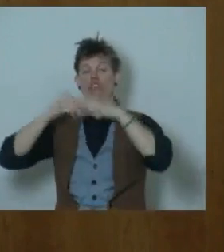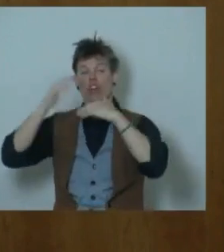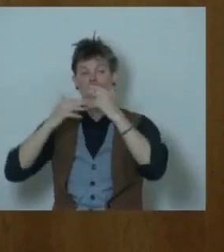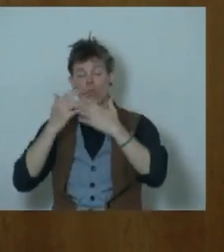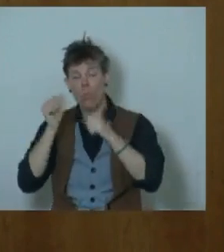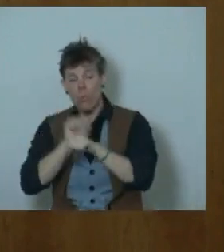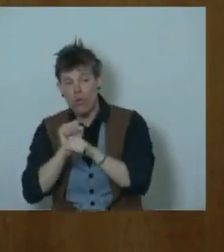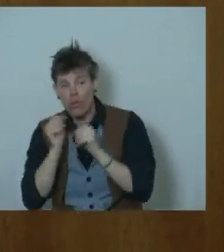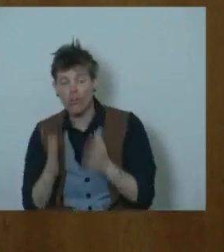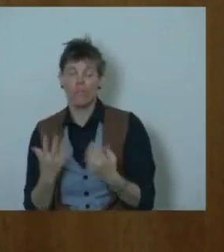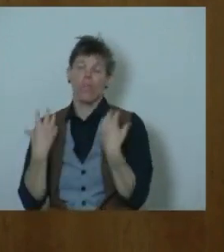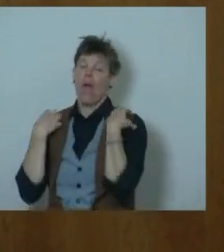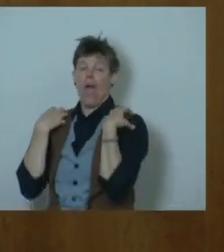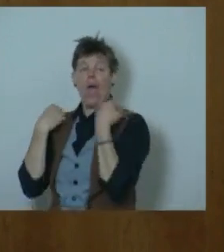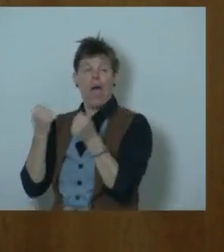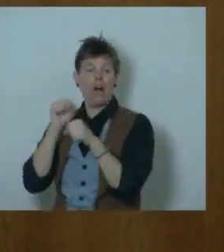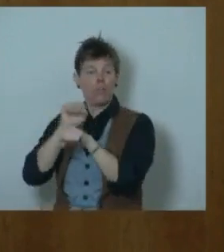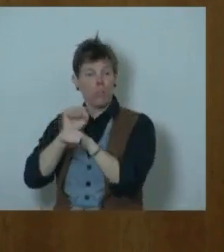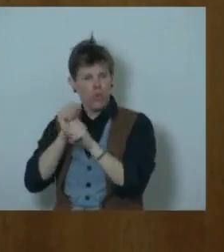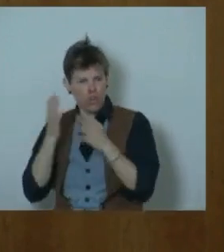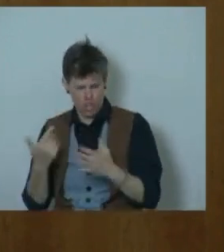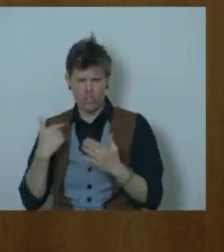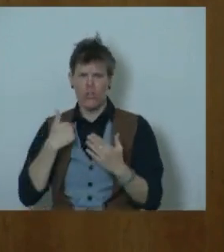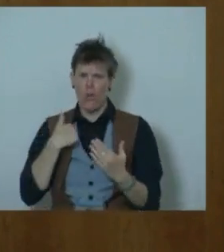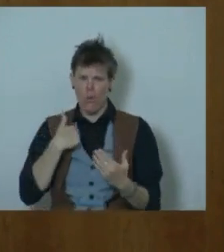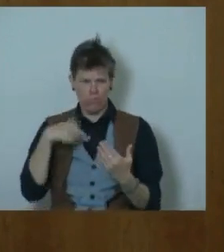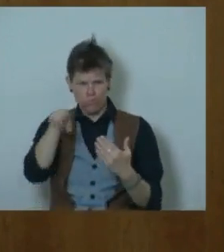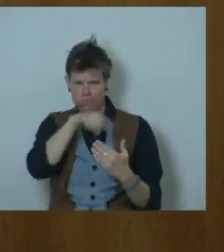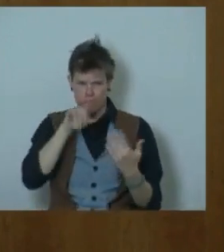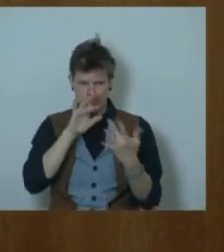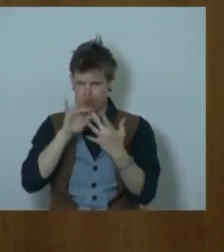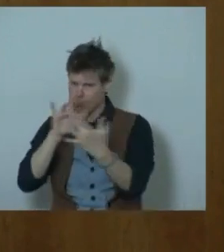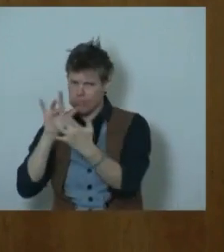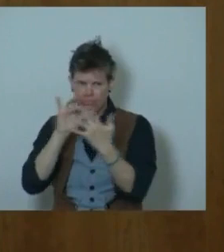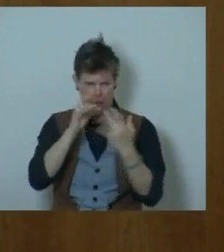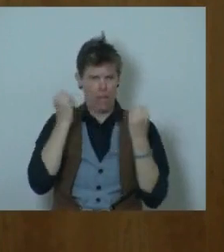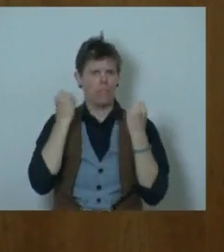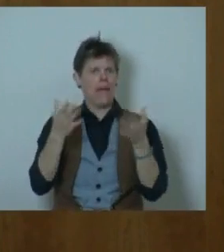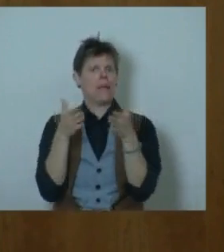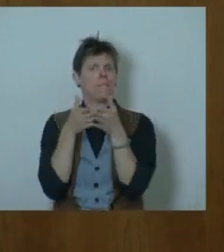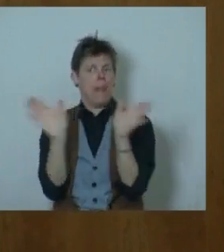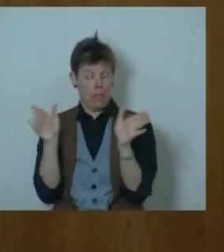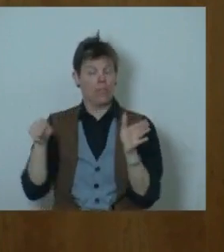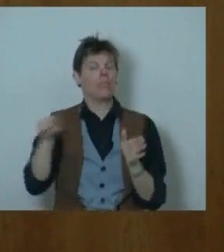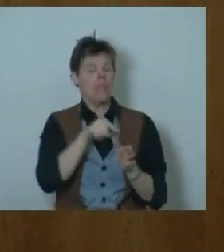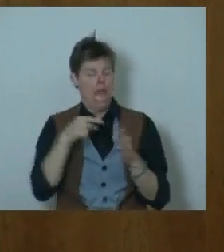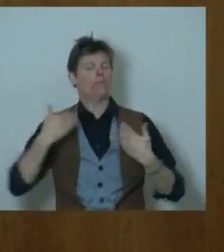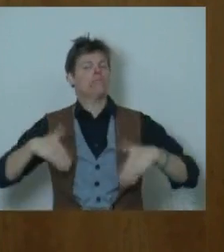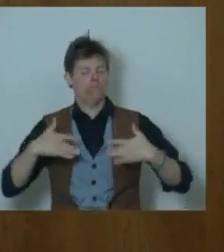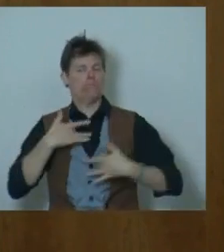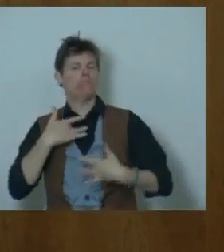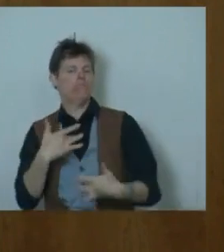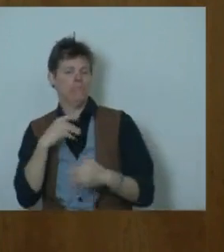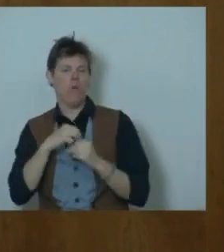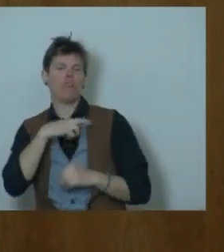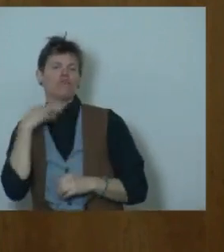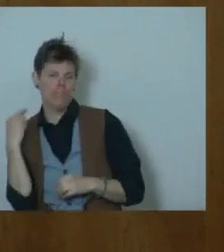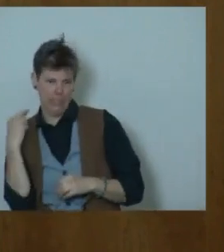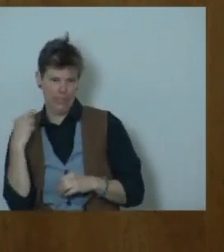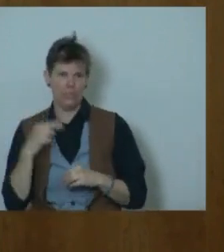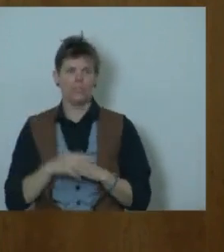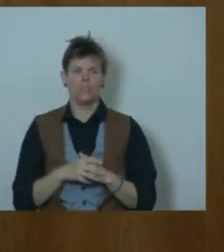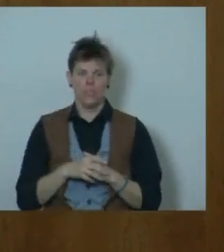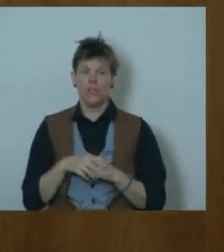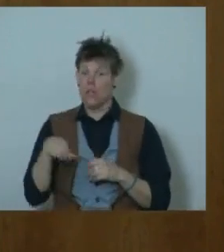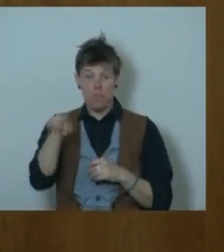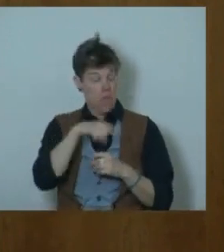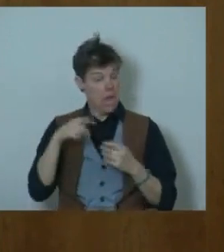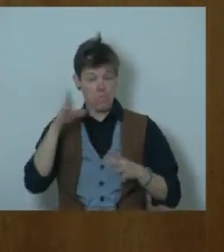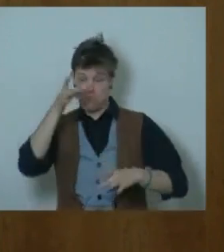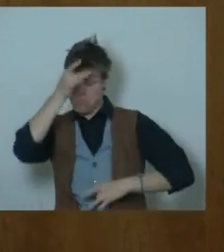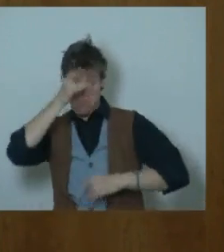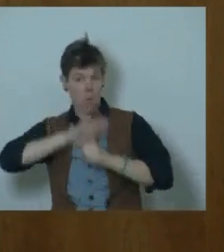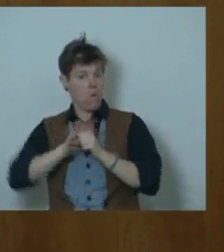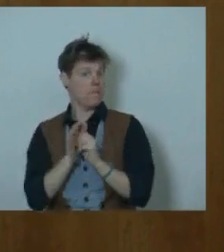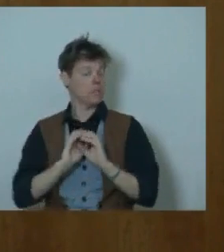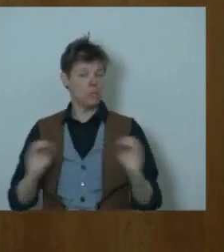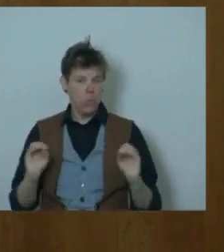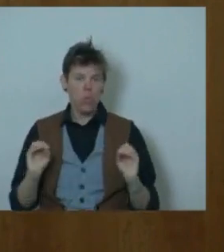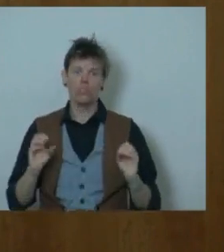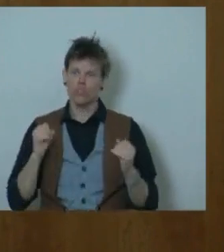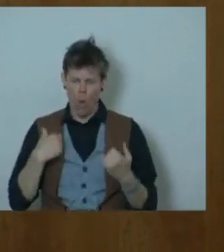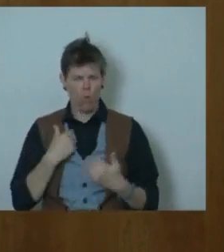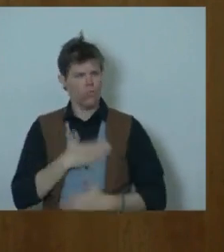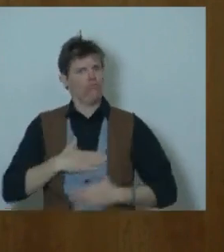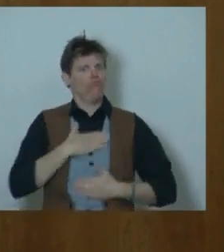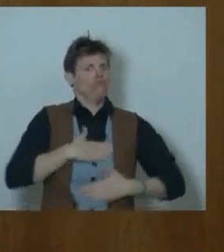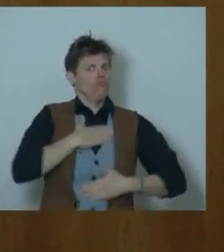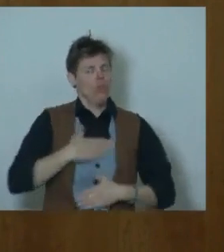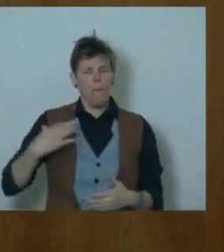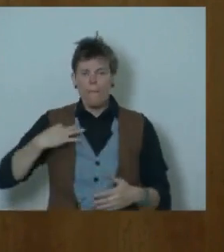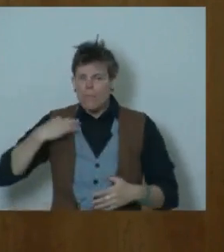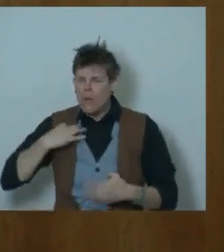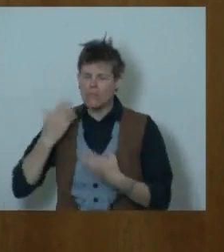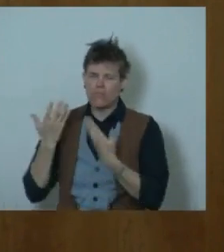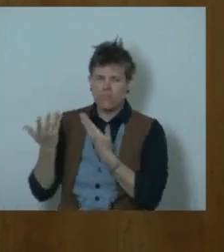TESTING PARTICULARLY GROCERY STORE WORKERS, CONSTRUCTION WORKERS, HEALTH CARE WORKERS, AND PEOPLE IN DIRECT CONTACT WITH THE PUBLIC AND ARE MOST AT RISK FOR CONTRACTING COVID